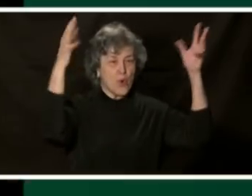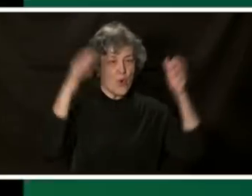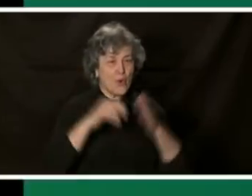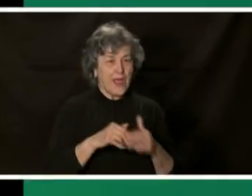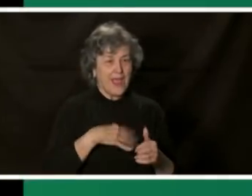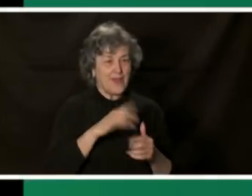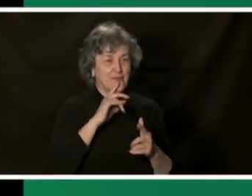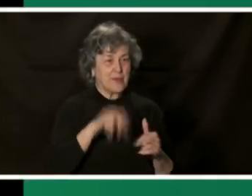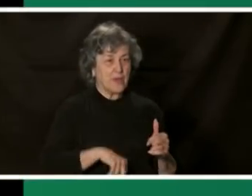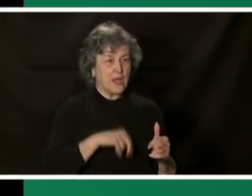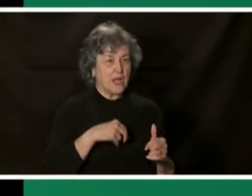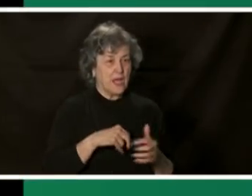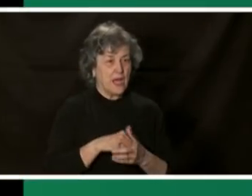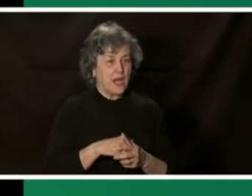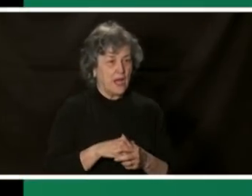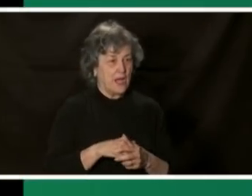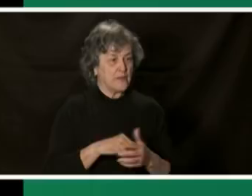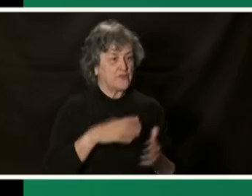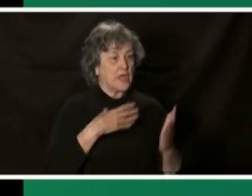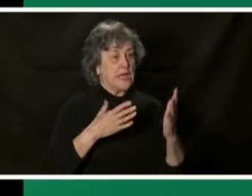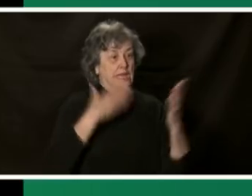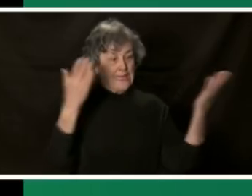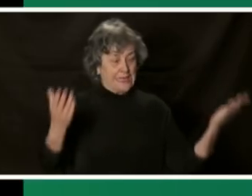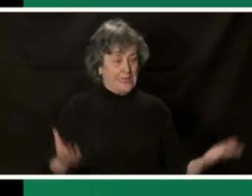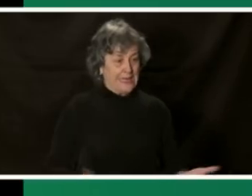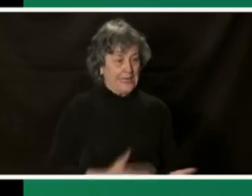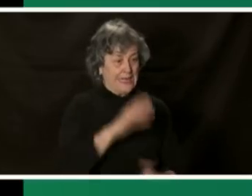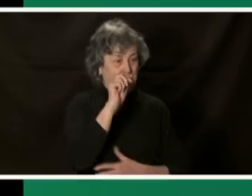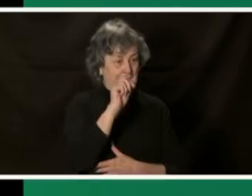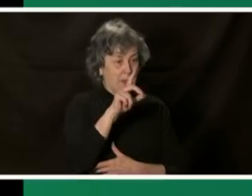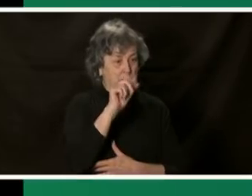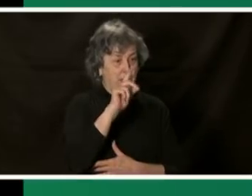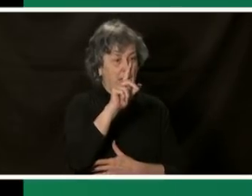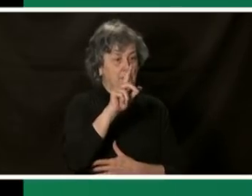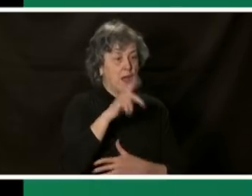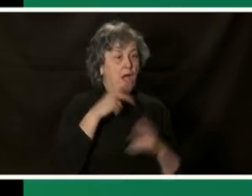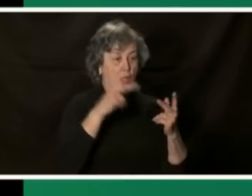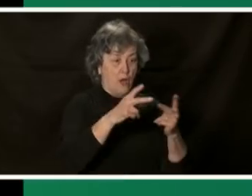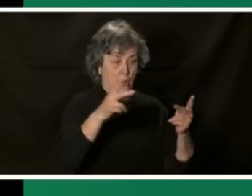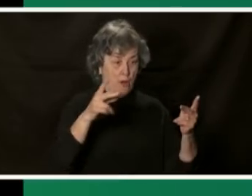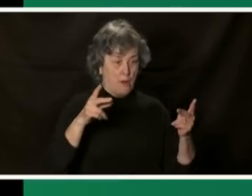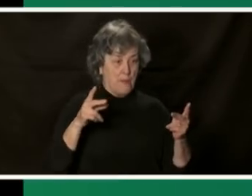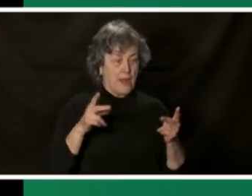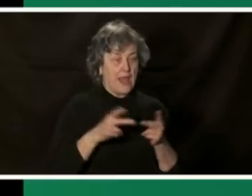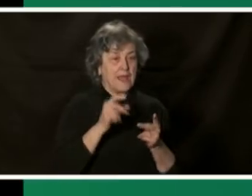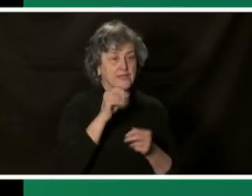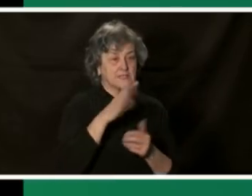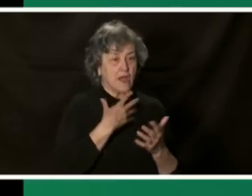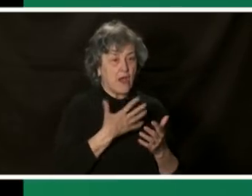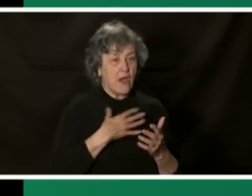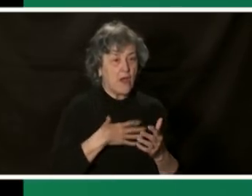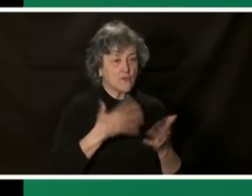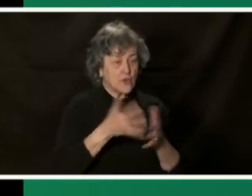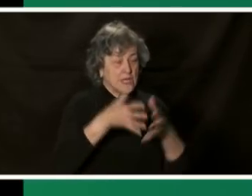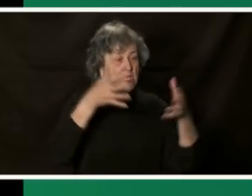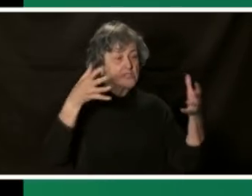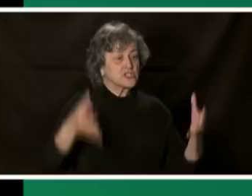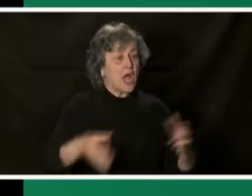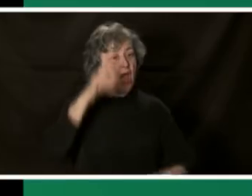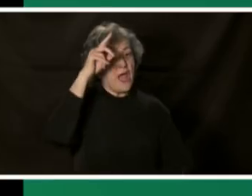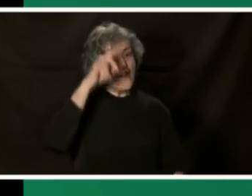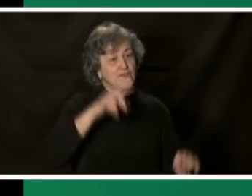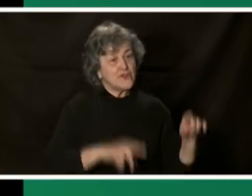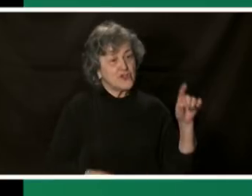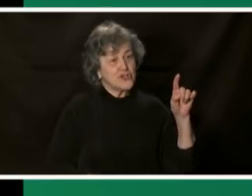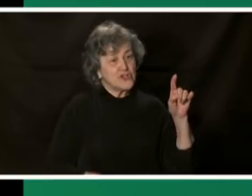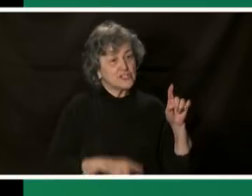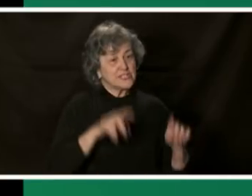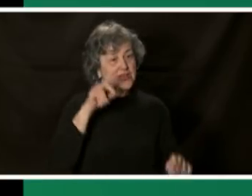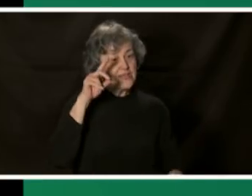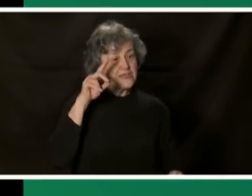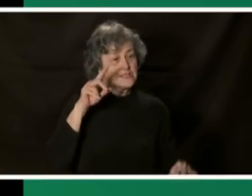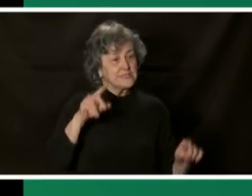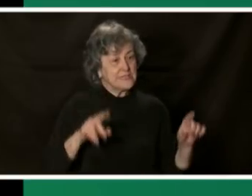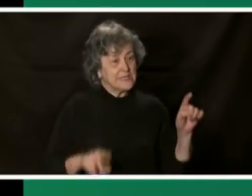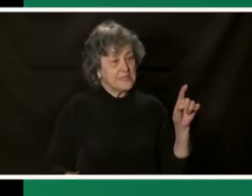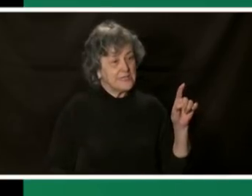(SINGING OF UAB ALMA MATER) » HERE IN ALABAMA, A PLACE OF RICH DIVERSITY,